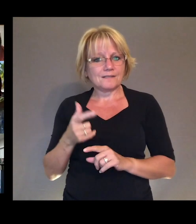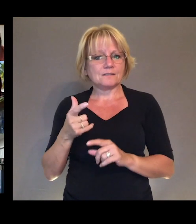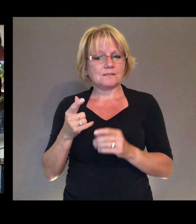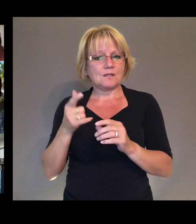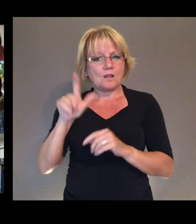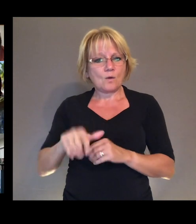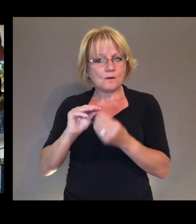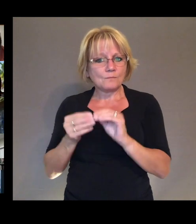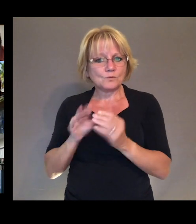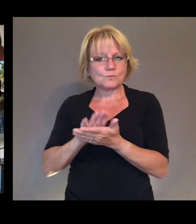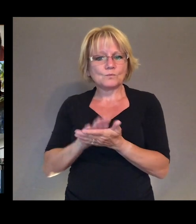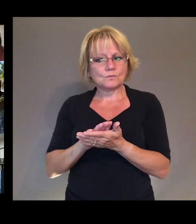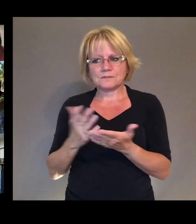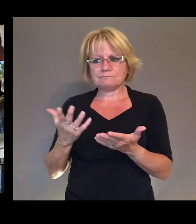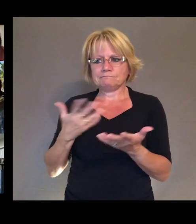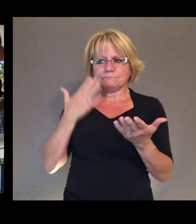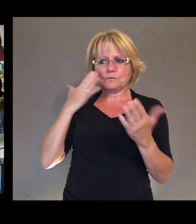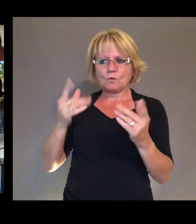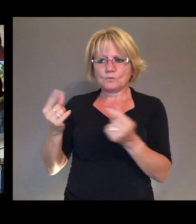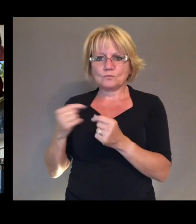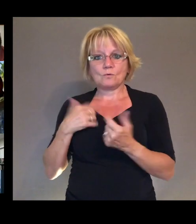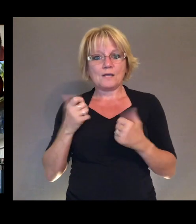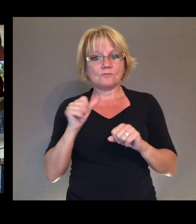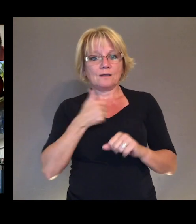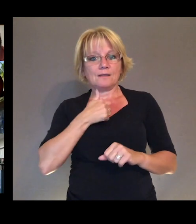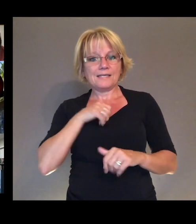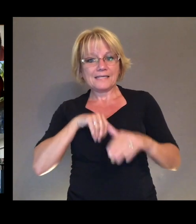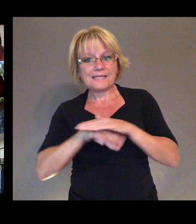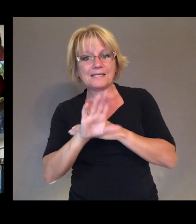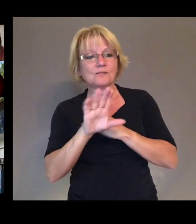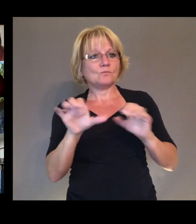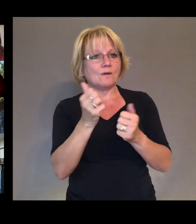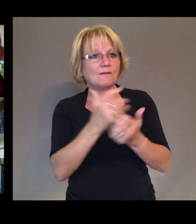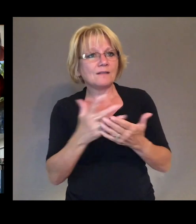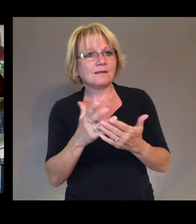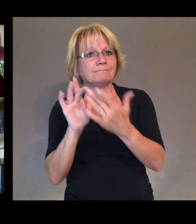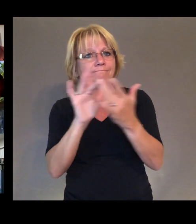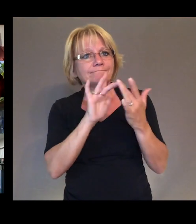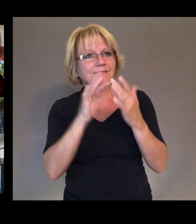and be the everything for them and contact the teachers and be in touch with them and give these kids extra work